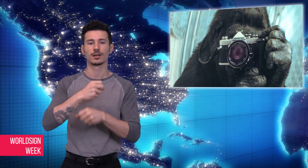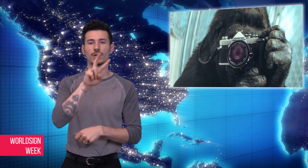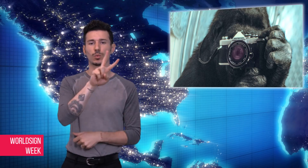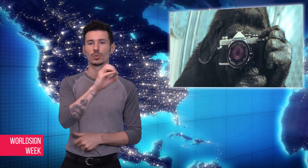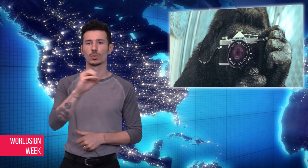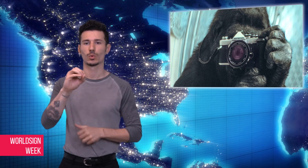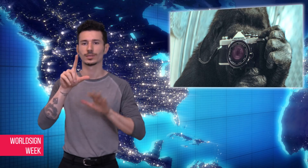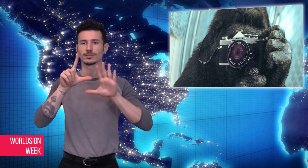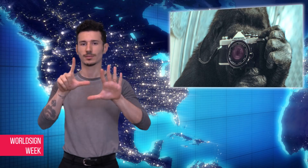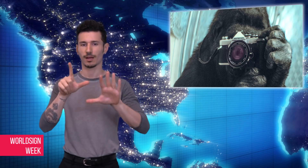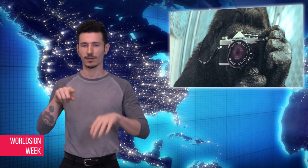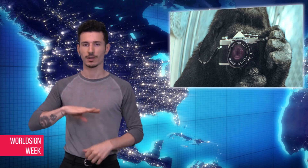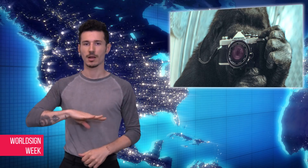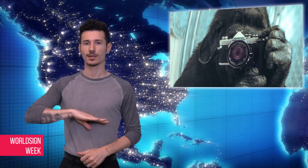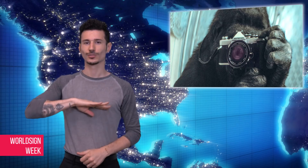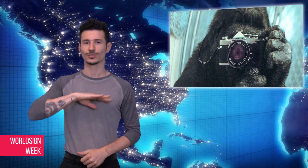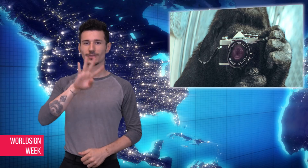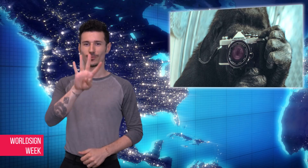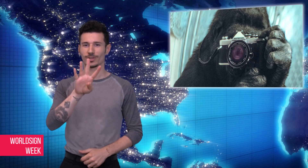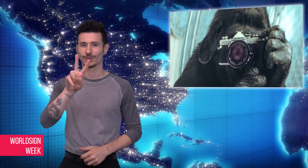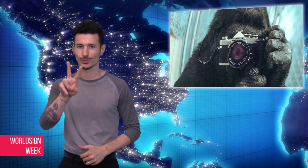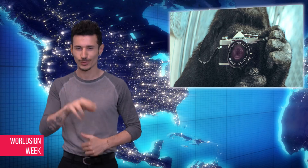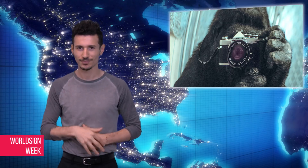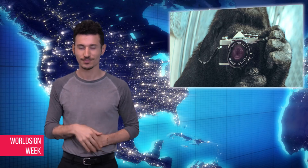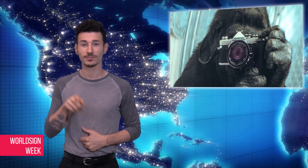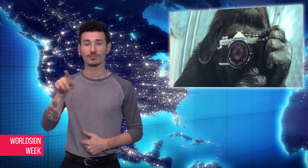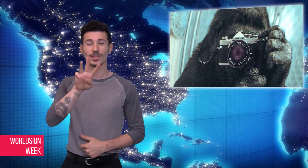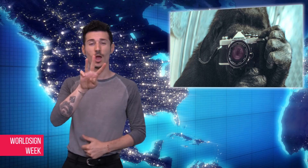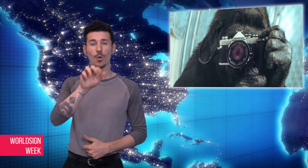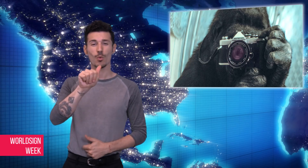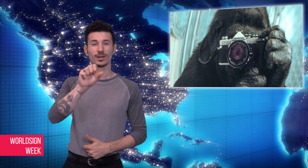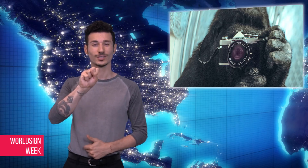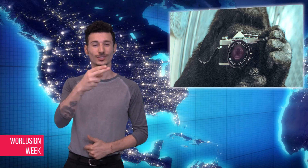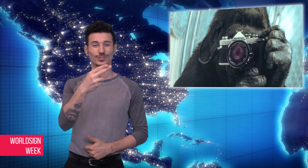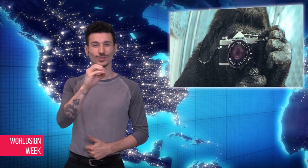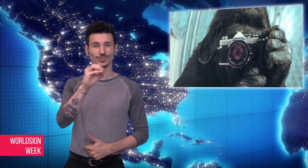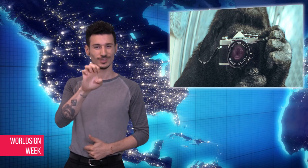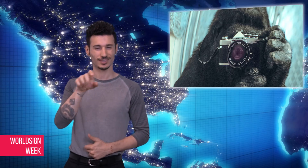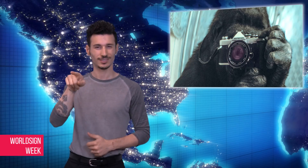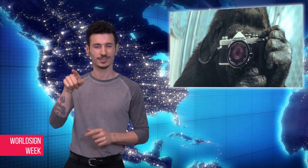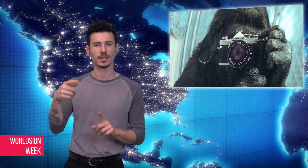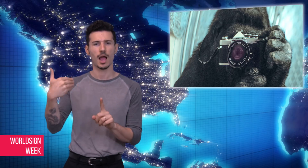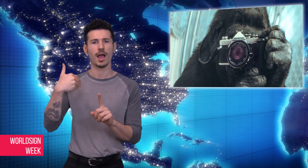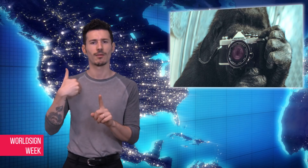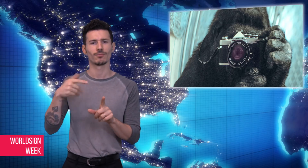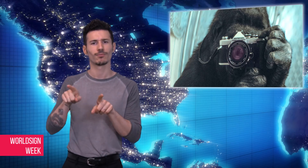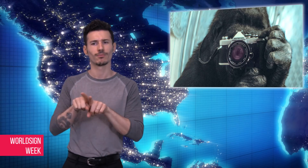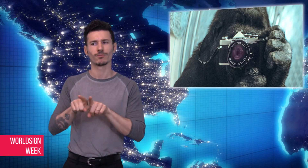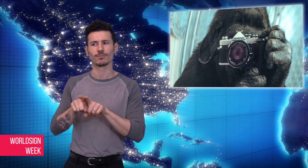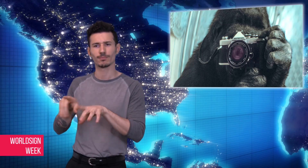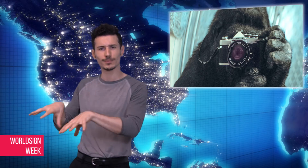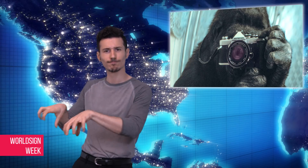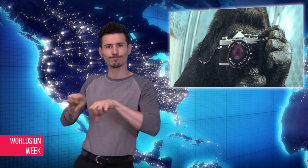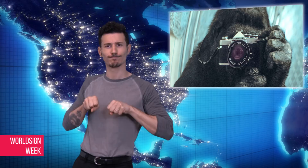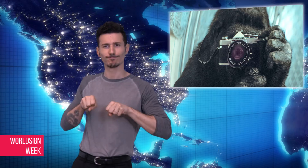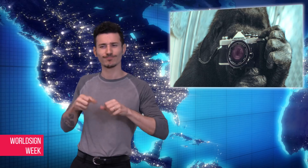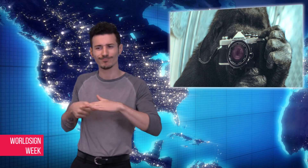U.S. who died in 2007 at 42 years old. Washoe's adopted son Louis also